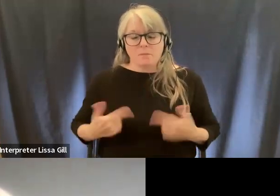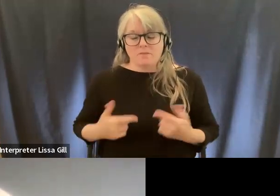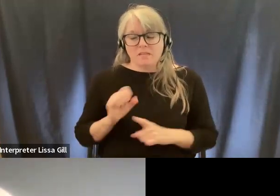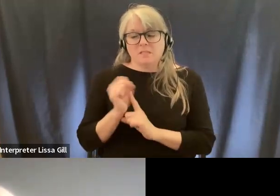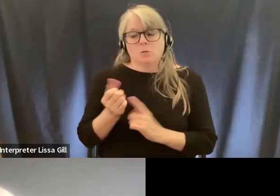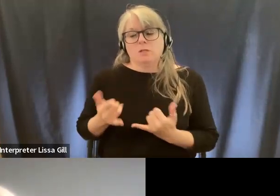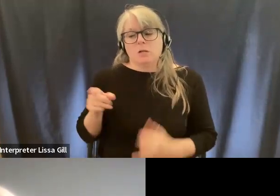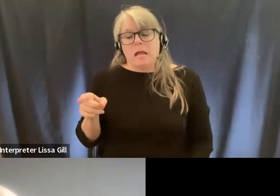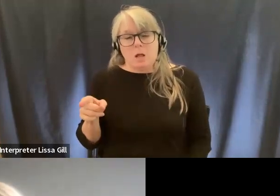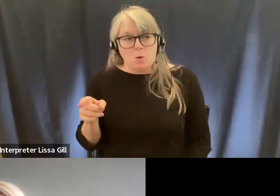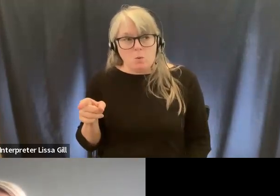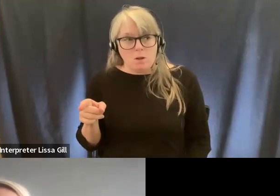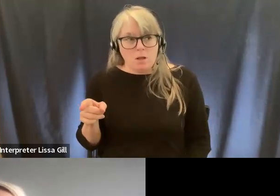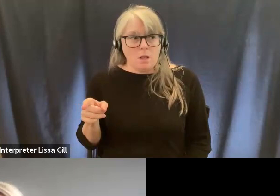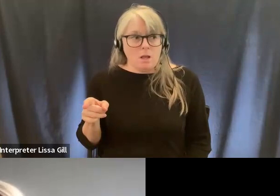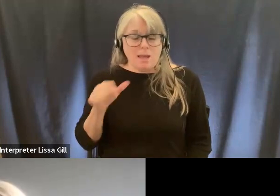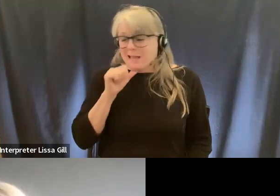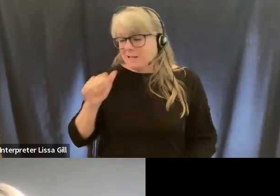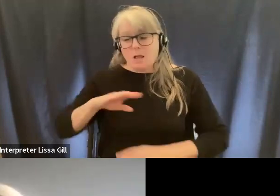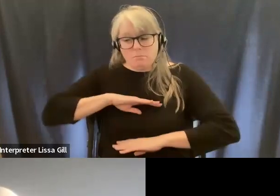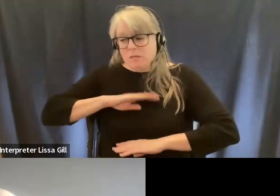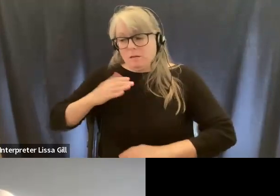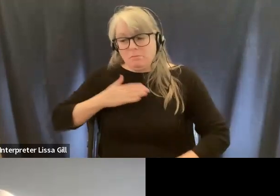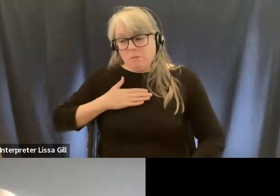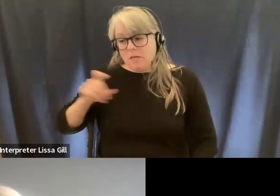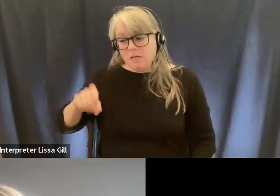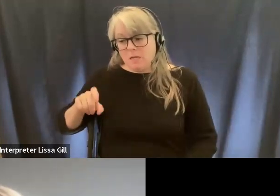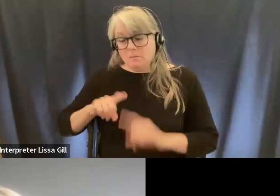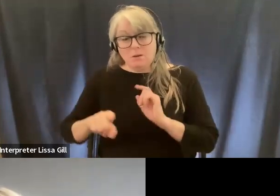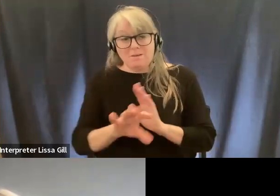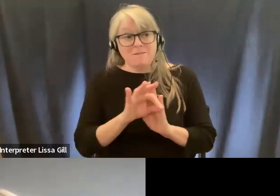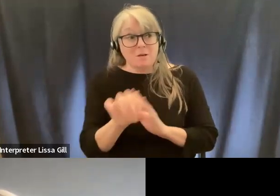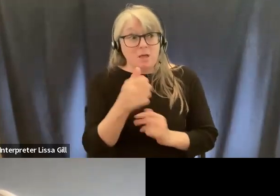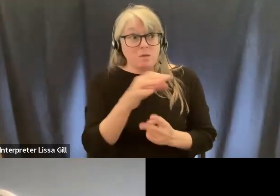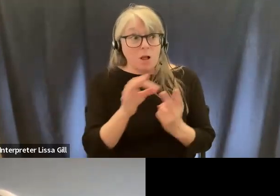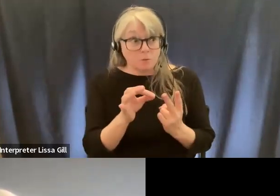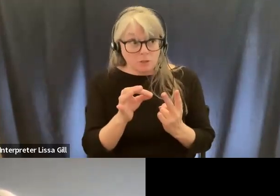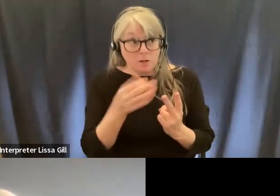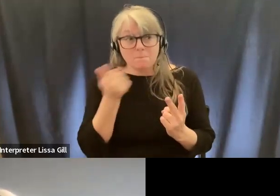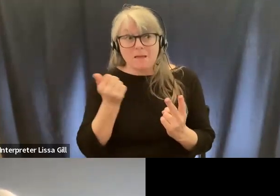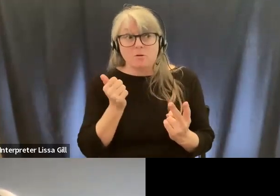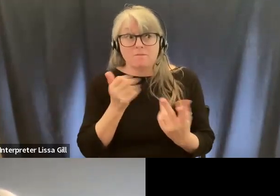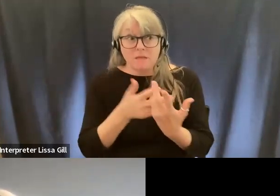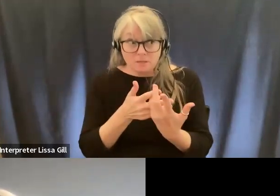These are the things that are not meeting my needs, but I have found this other option that is a much better fit for me.